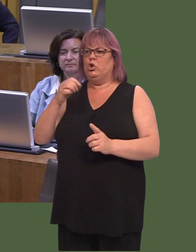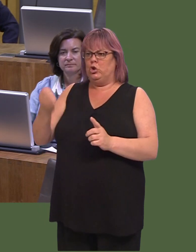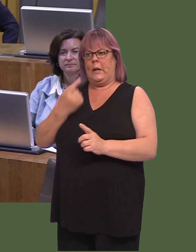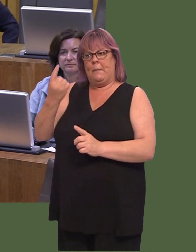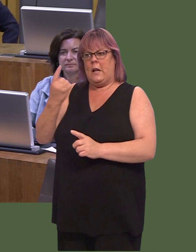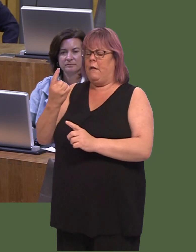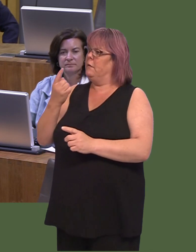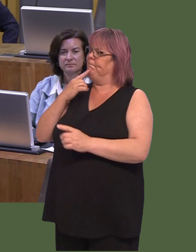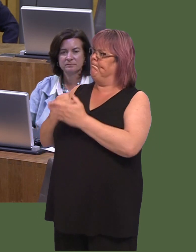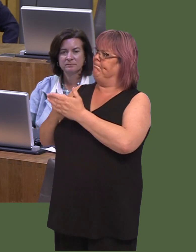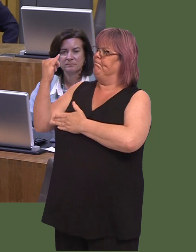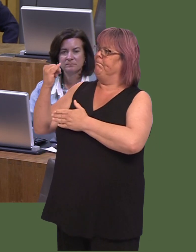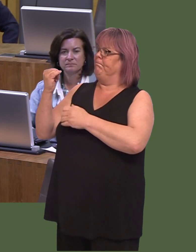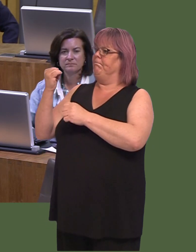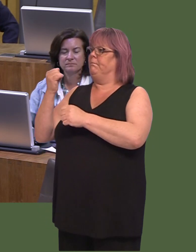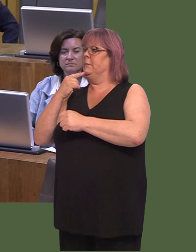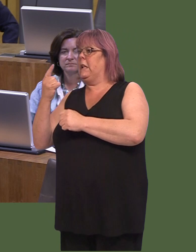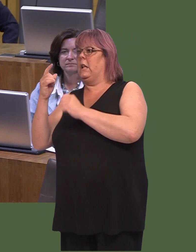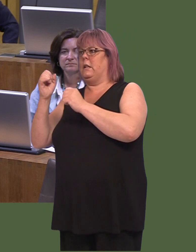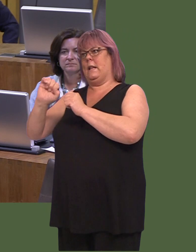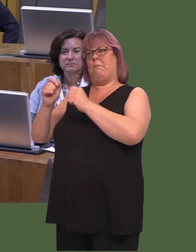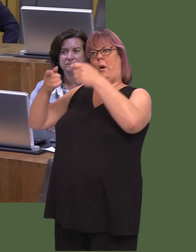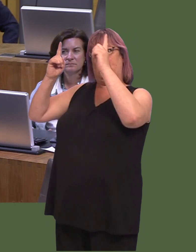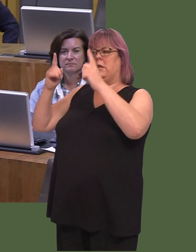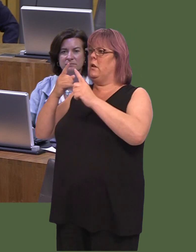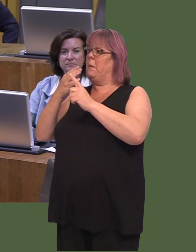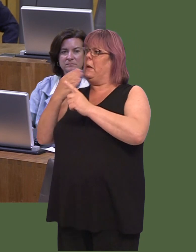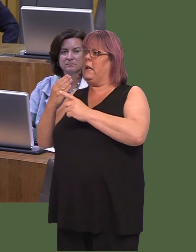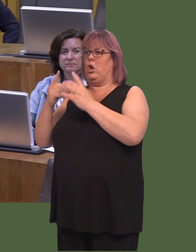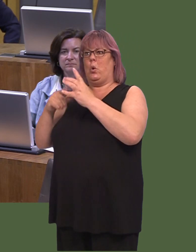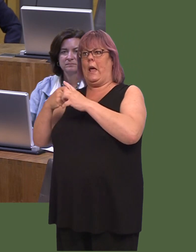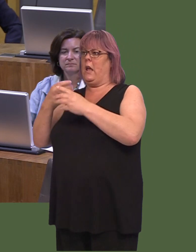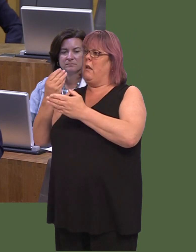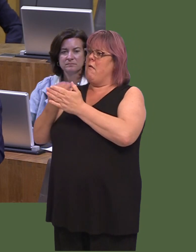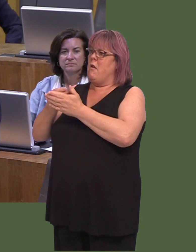demand that his own Prime Minister and what's left of her Government end austerity in the UK.